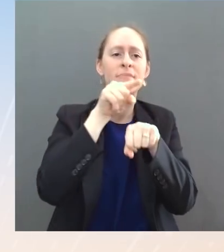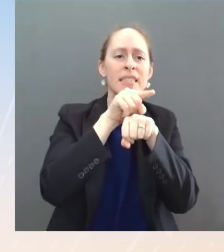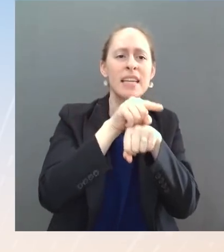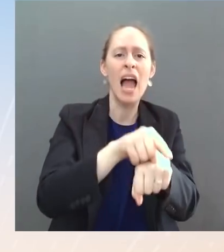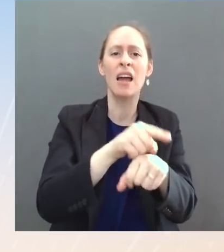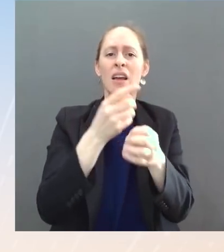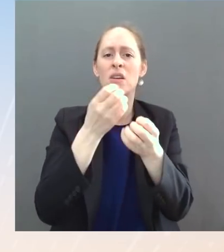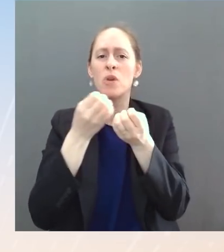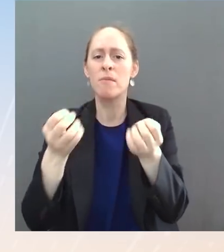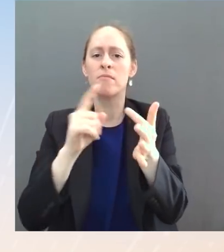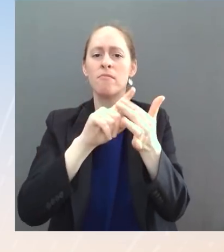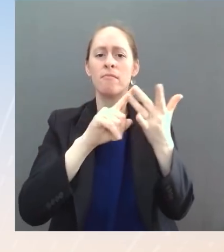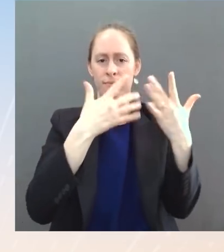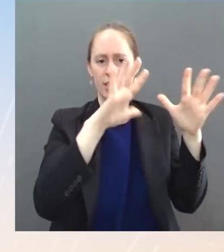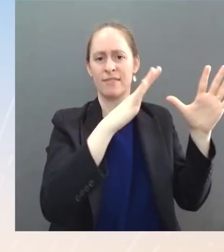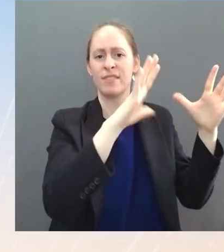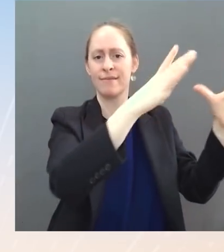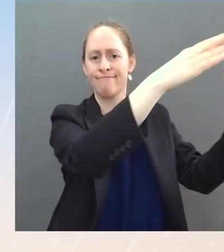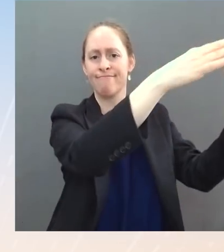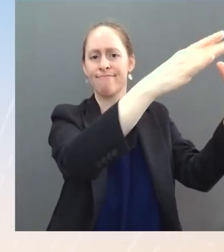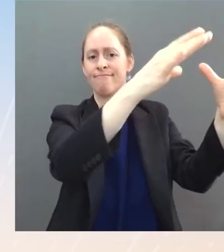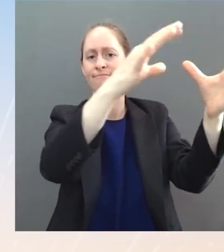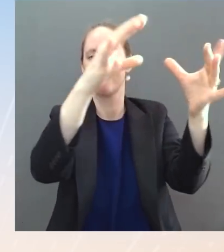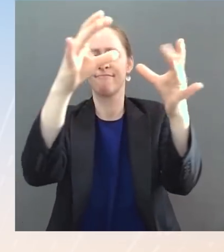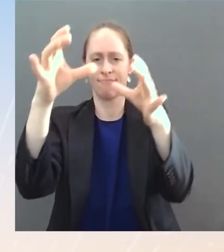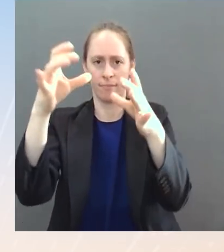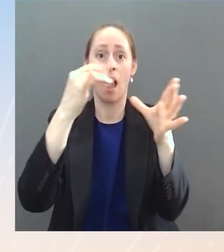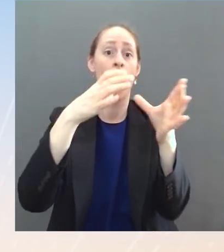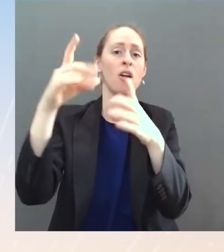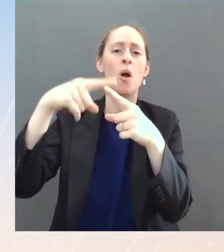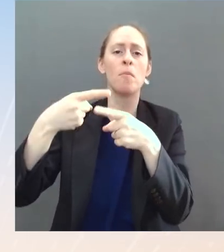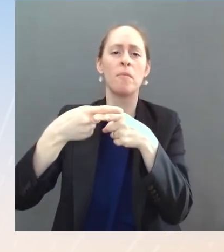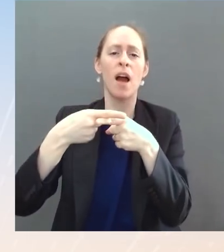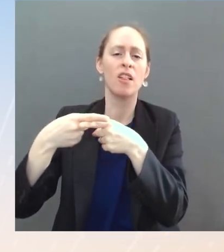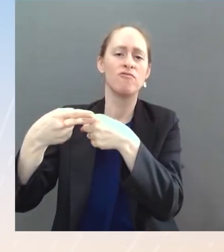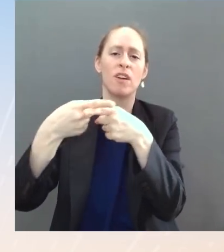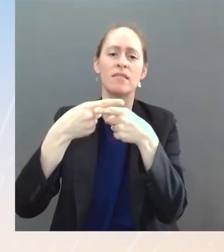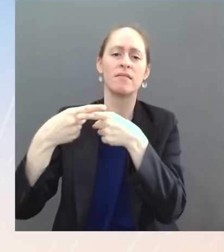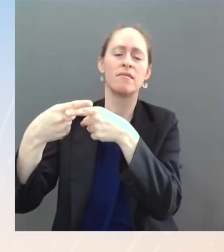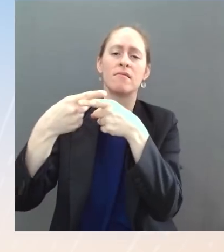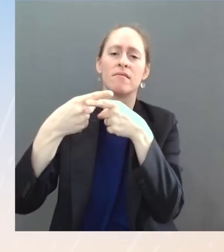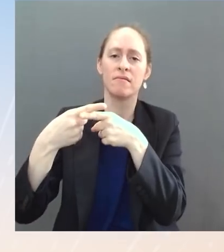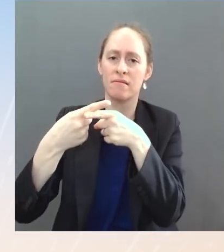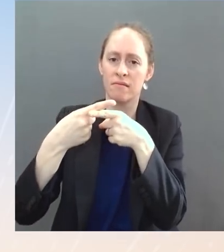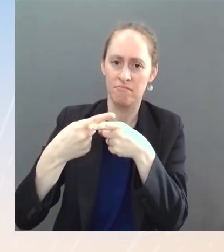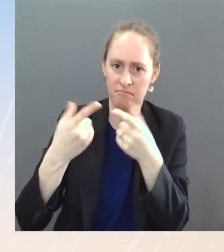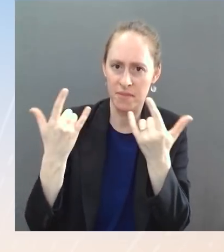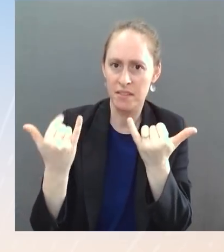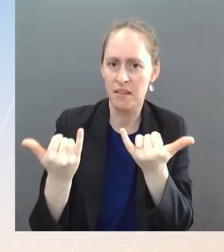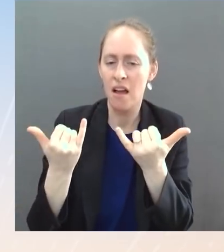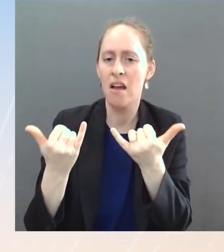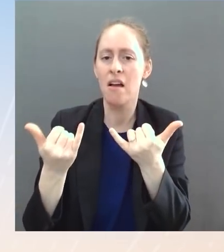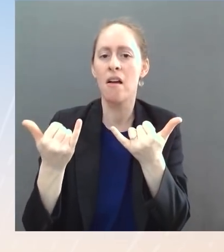of additional battalion tactical groups, constituting tens of thousands of soldiers, to the frontline in Ukraine's east.